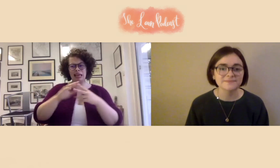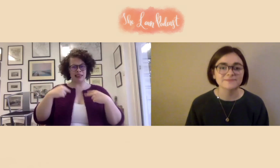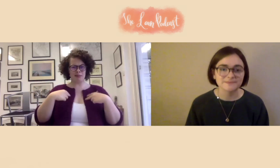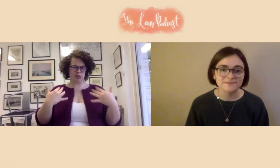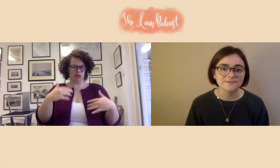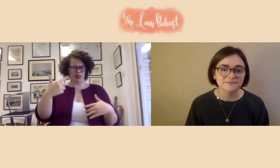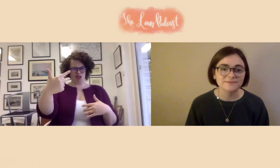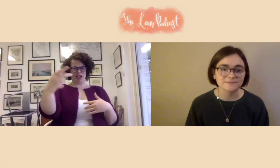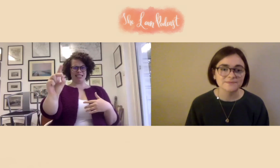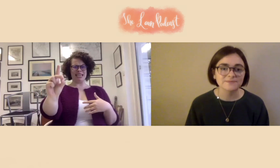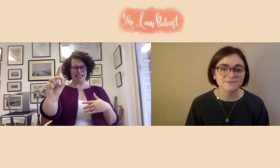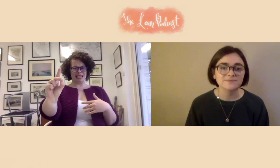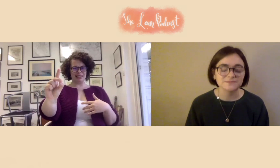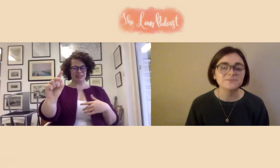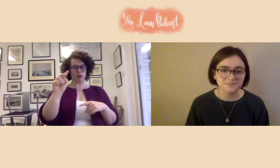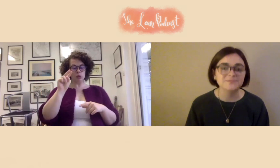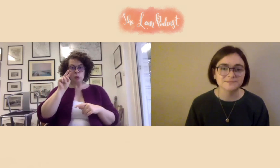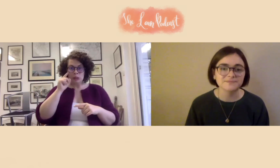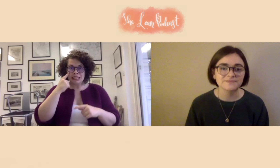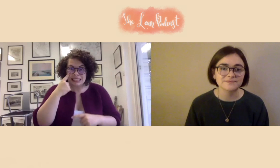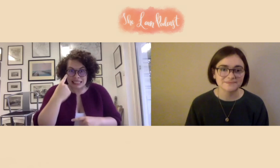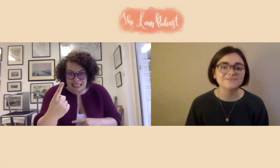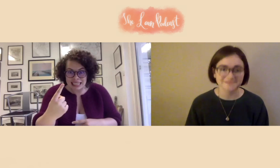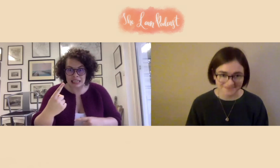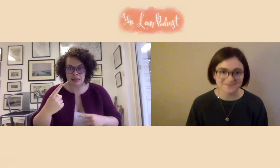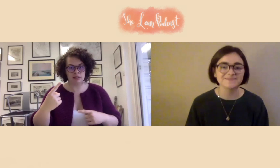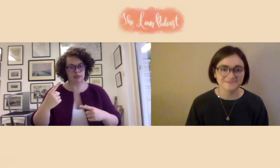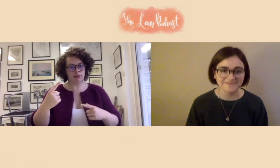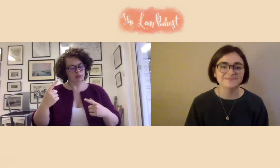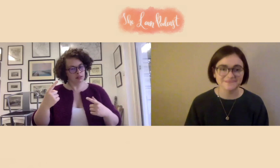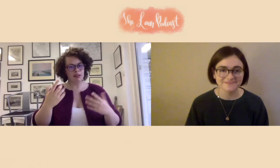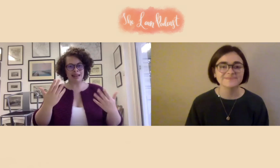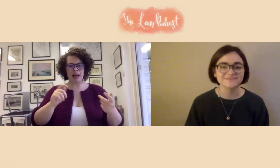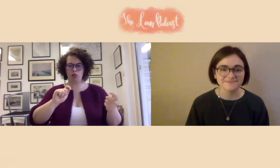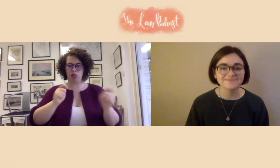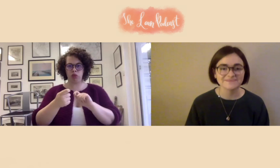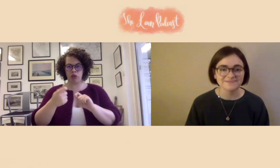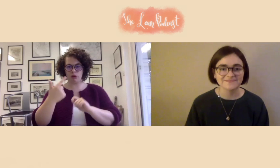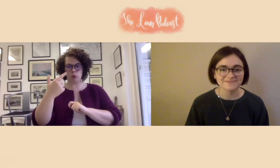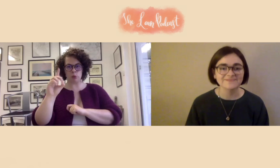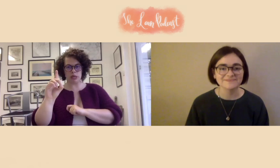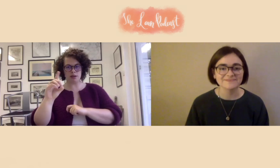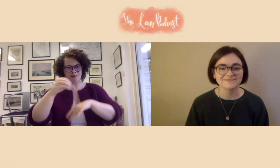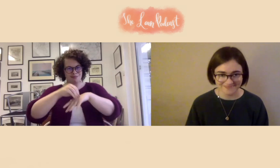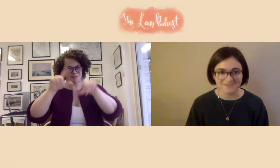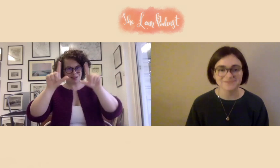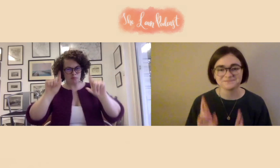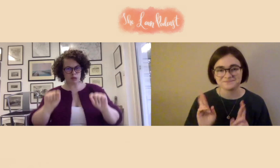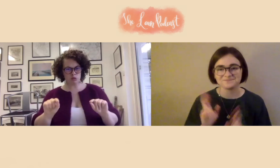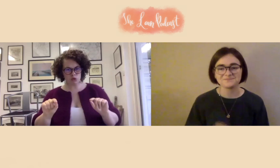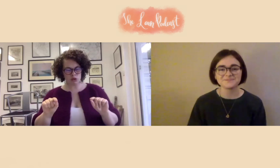Particularly going from a three D language onto a two D screen, just on a computer.